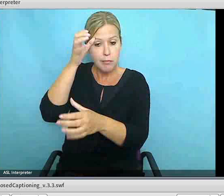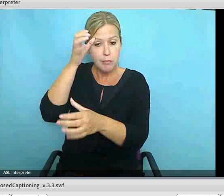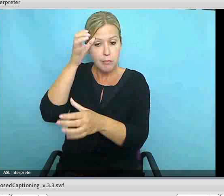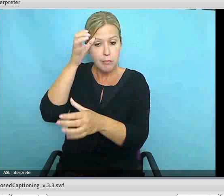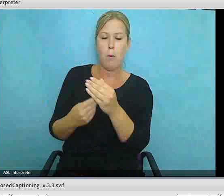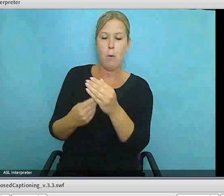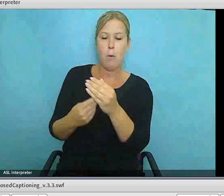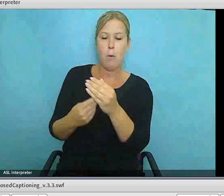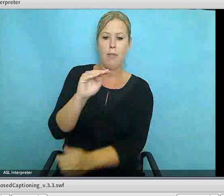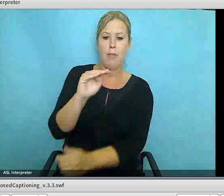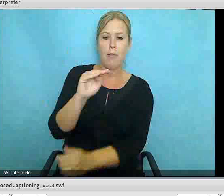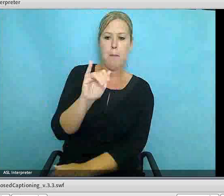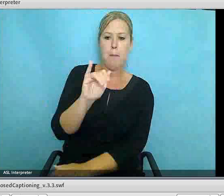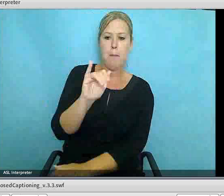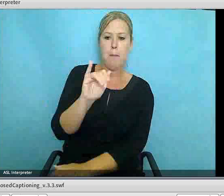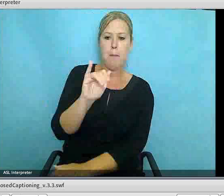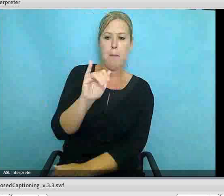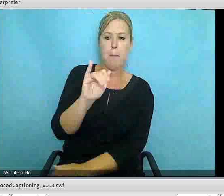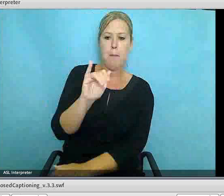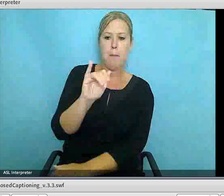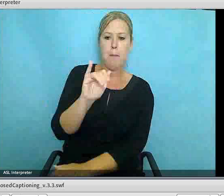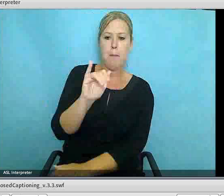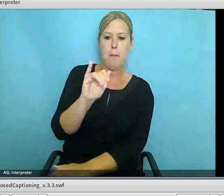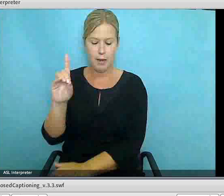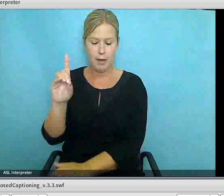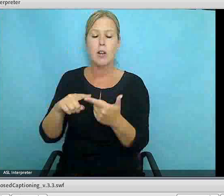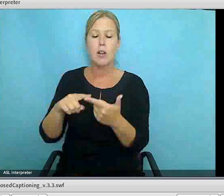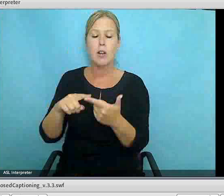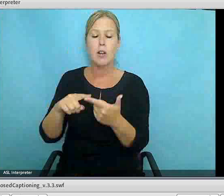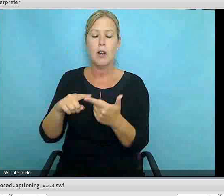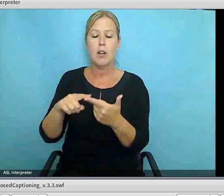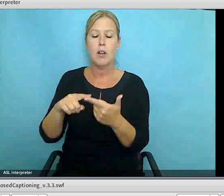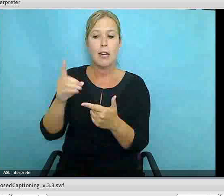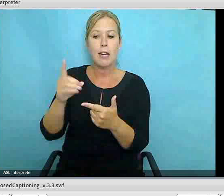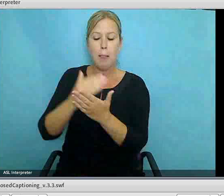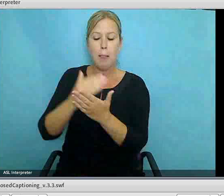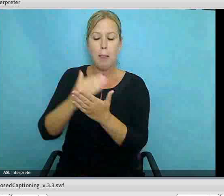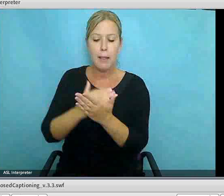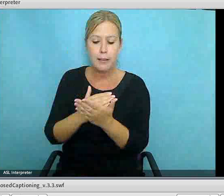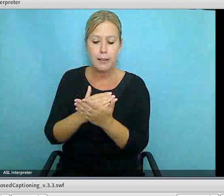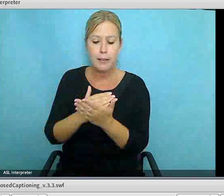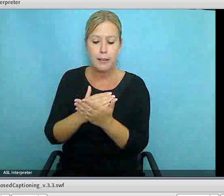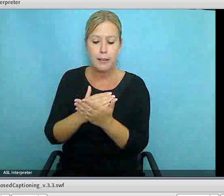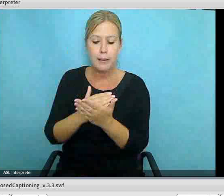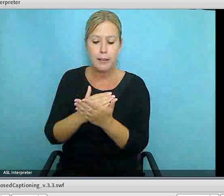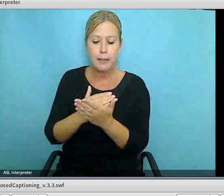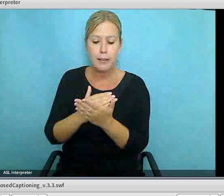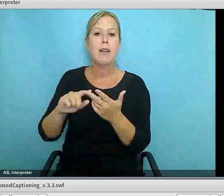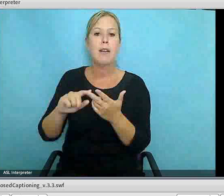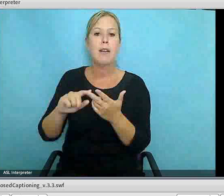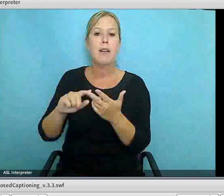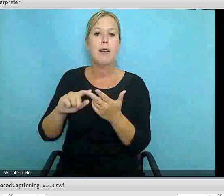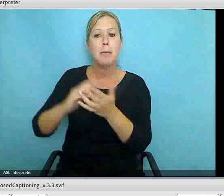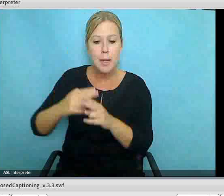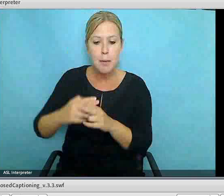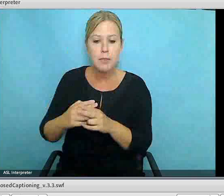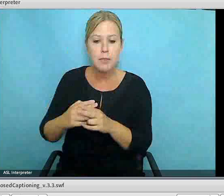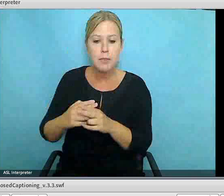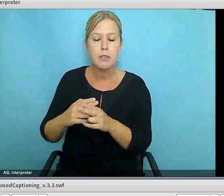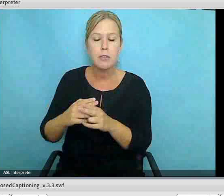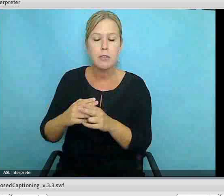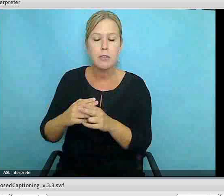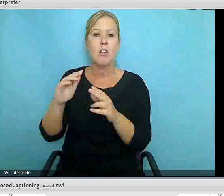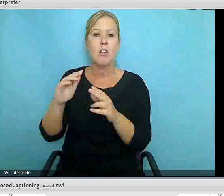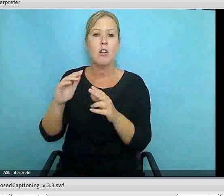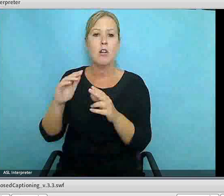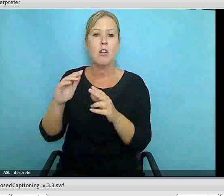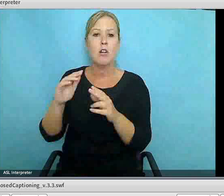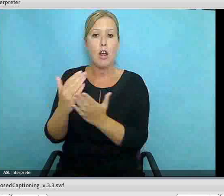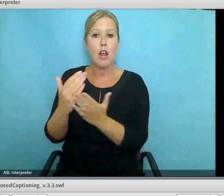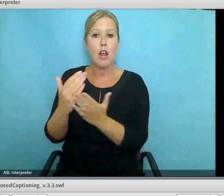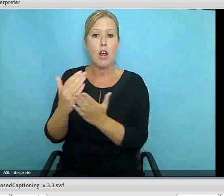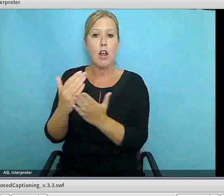drug lists, and pharmacy of choice, provider lists, One Care services versus current services,